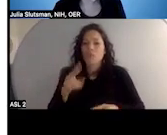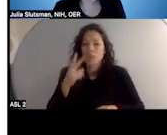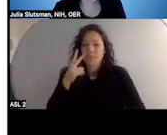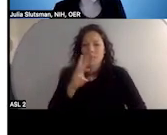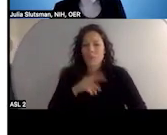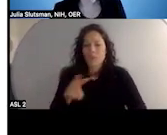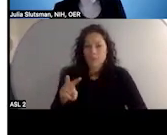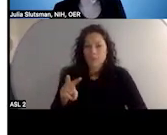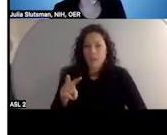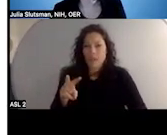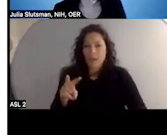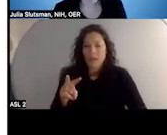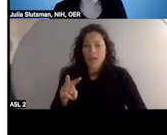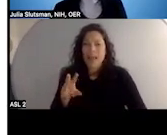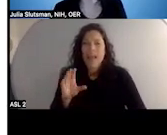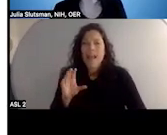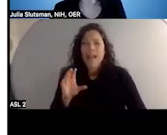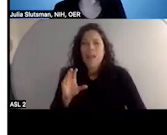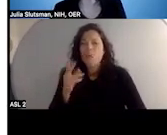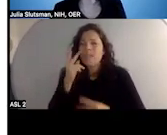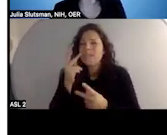to look for information about particular activity codes.